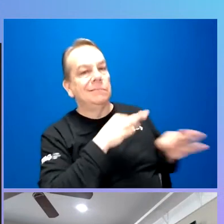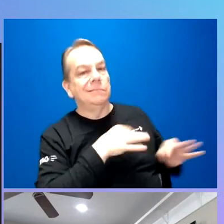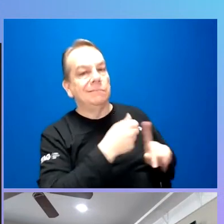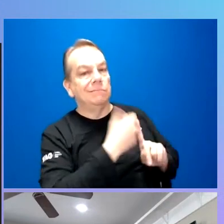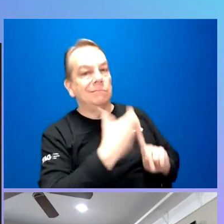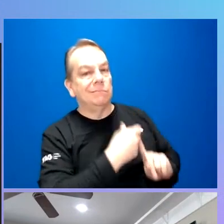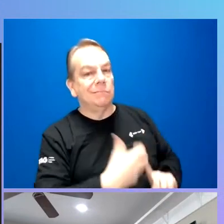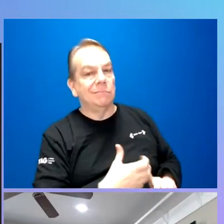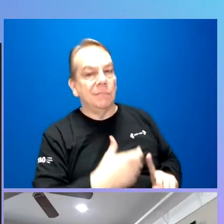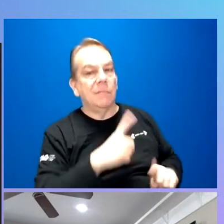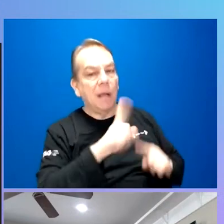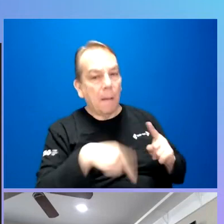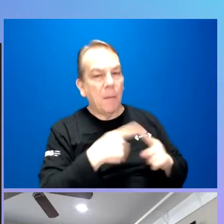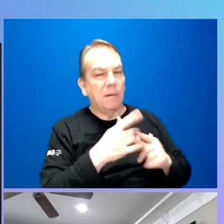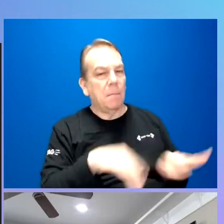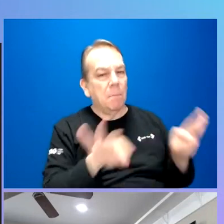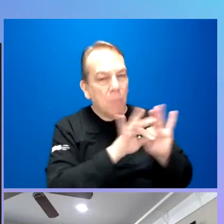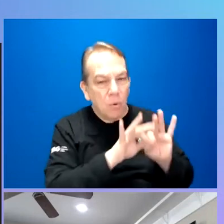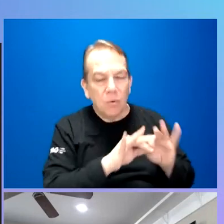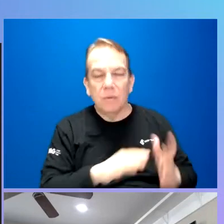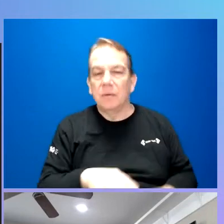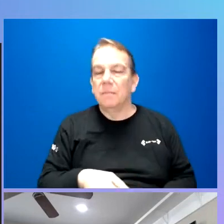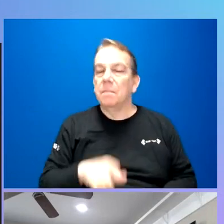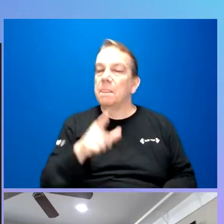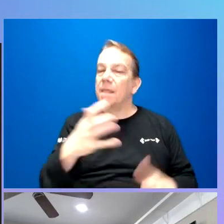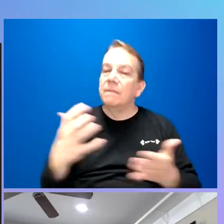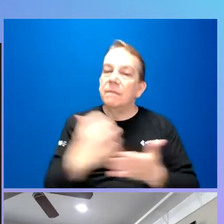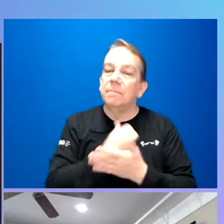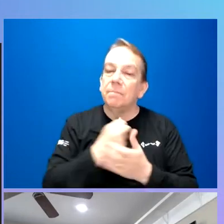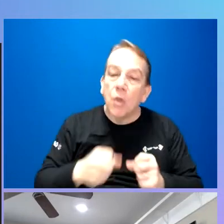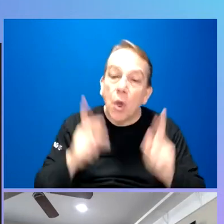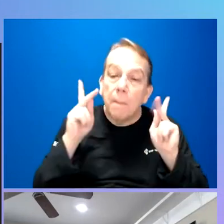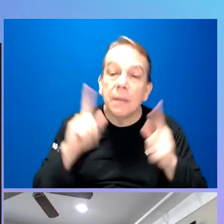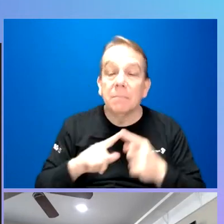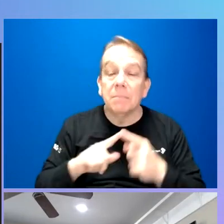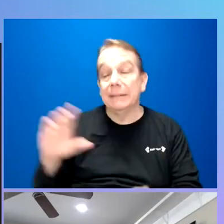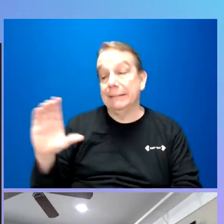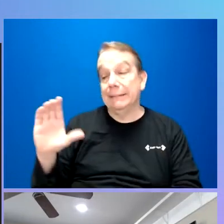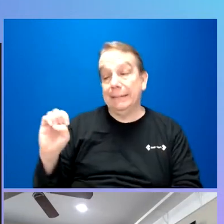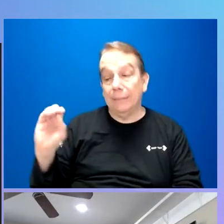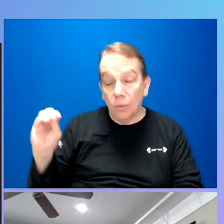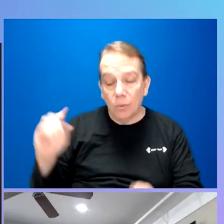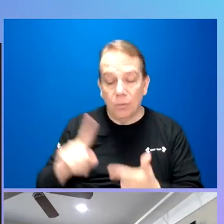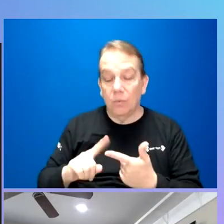interaction with VP or the CEO in the hall, honest as a side